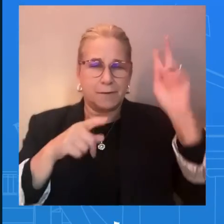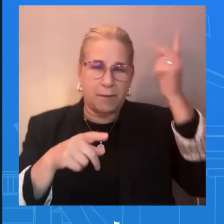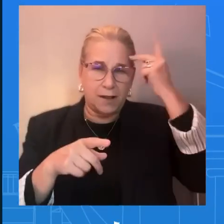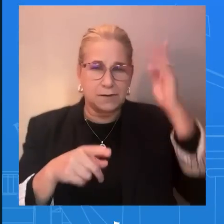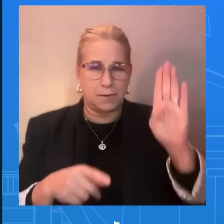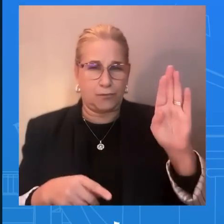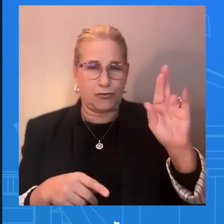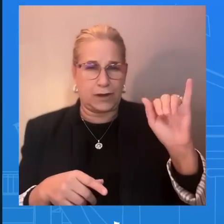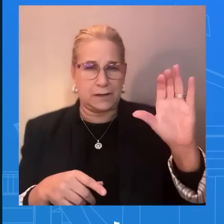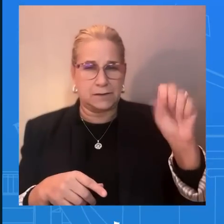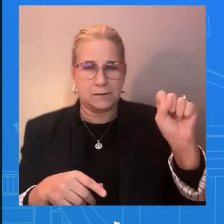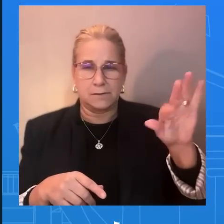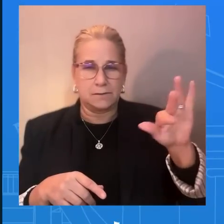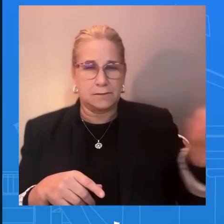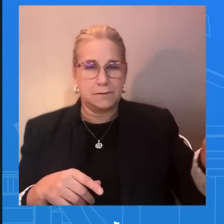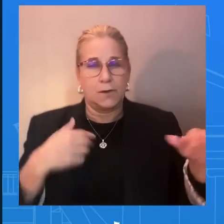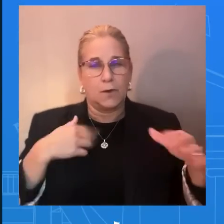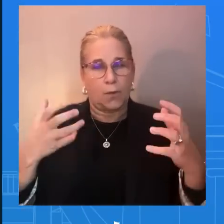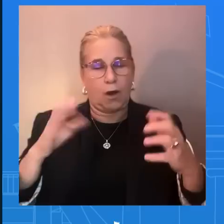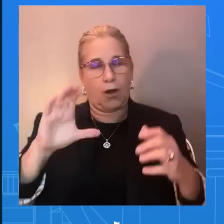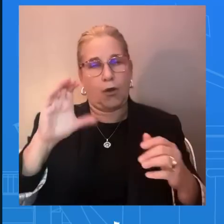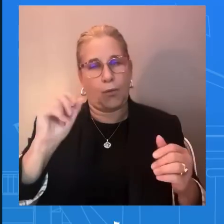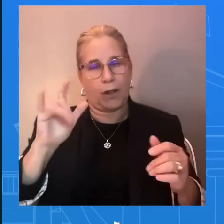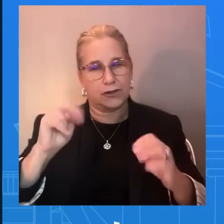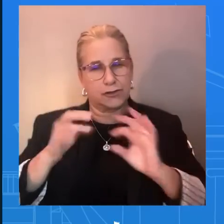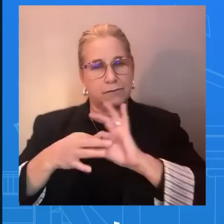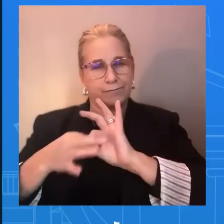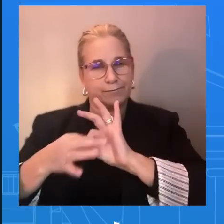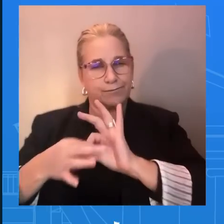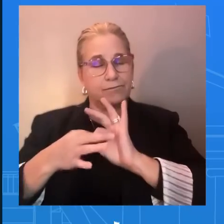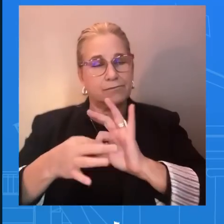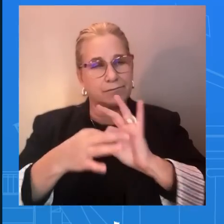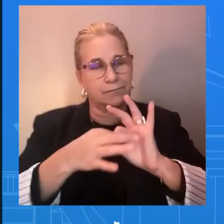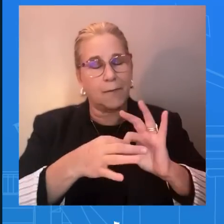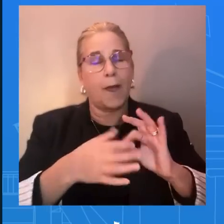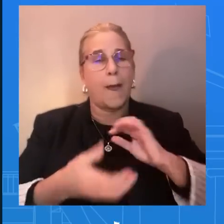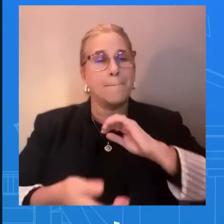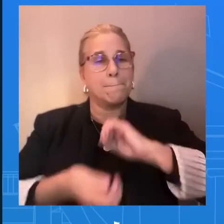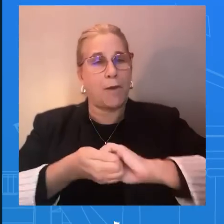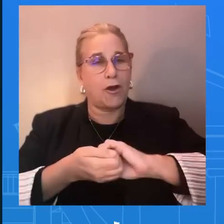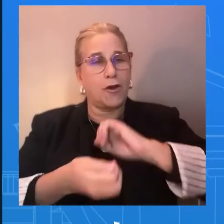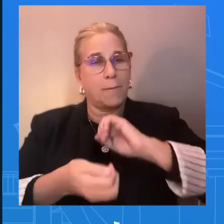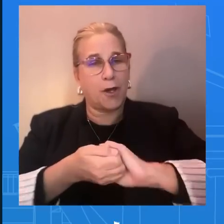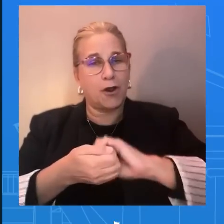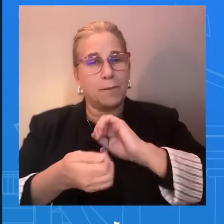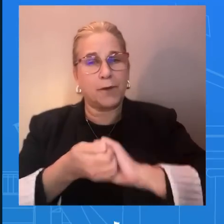with our relationships, our partnerships, whether it’s with Brazil, India, South Africa. And so, we’re going to continue to manage,